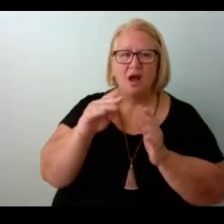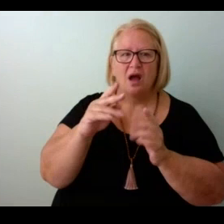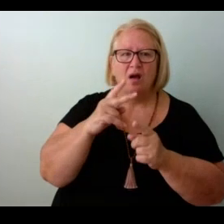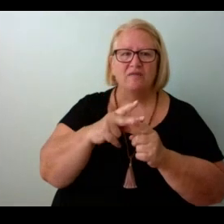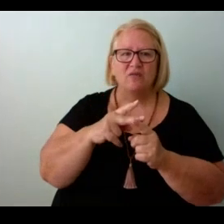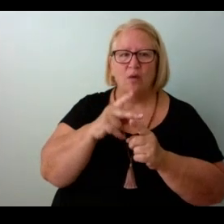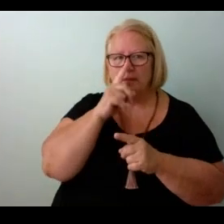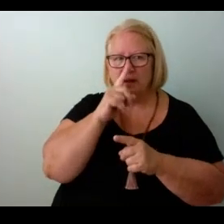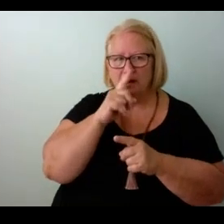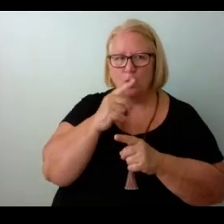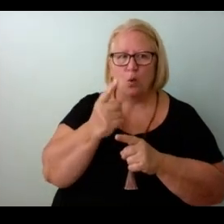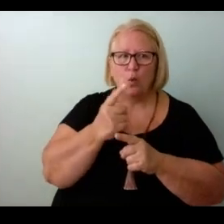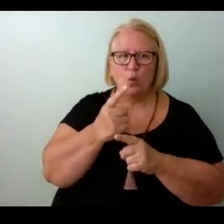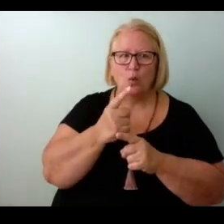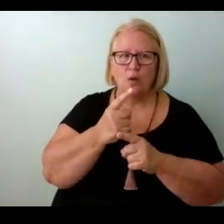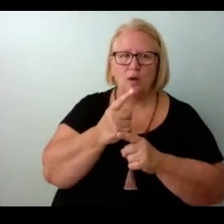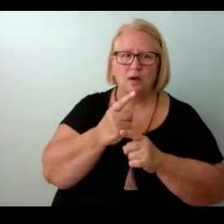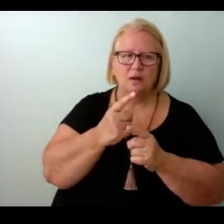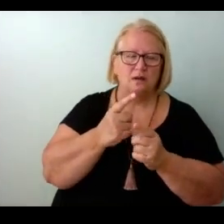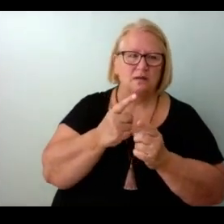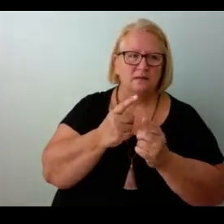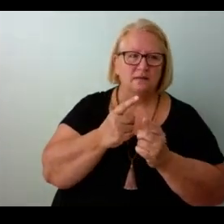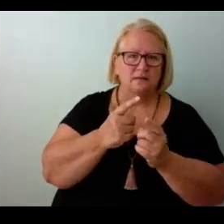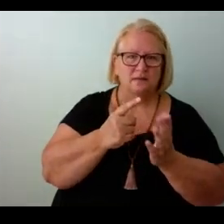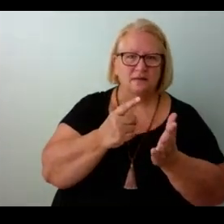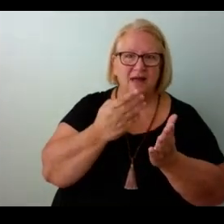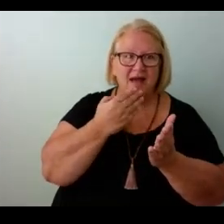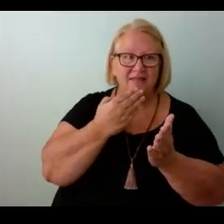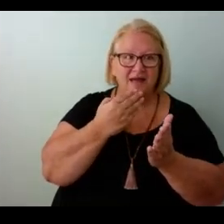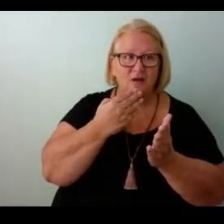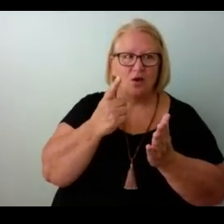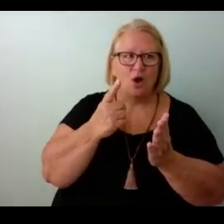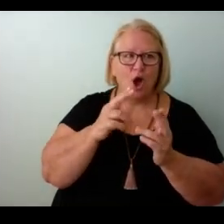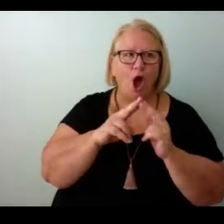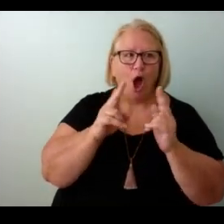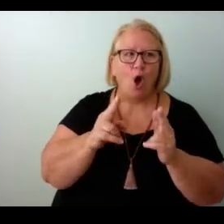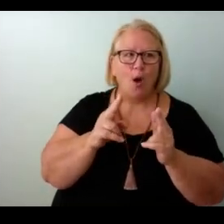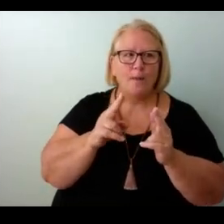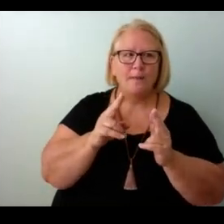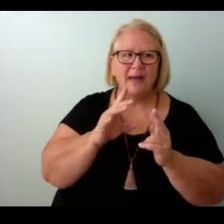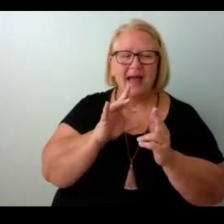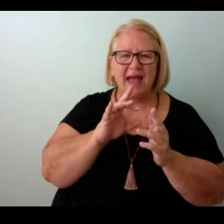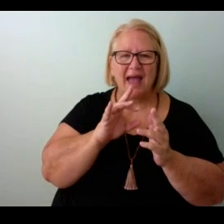Please try and spell everything out. Thank you. Home energy emergency assistance scheme.